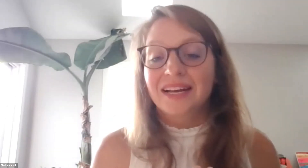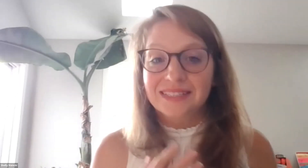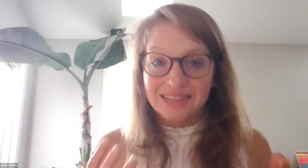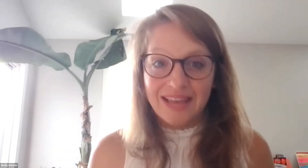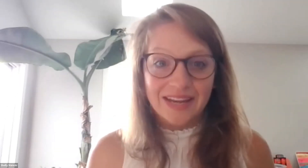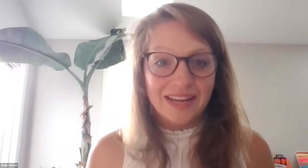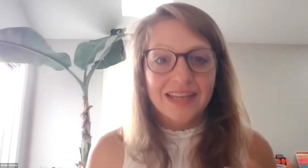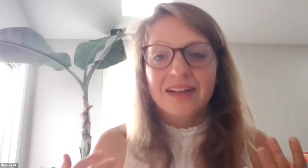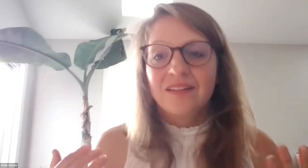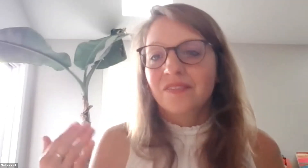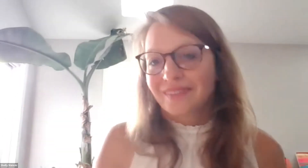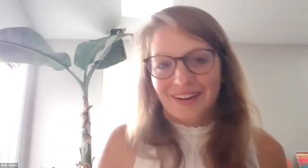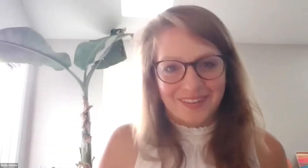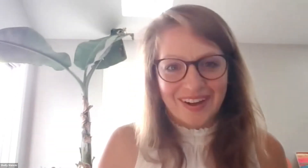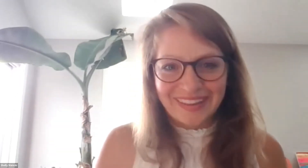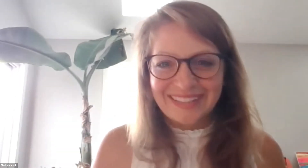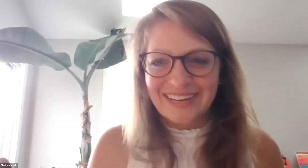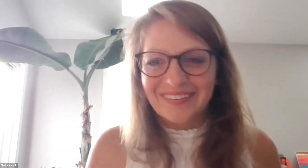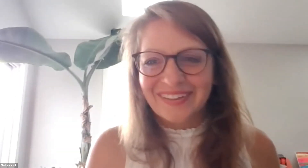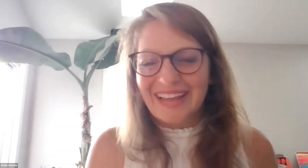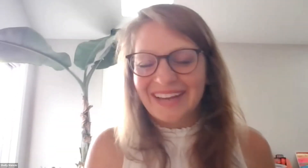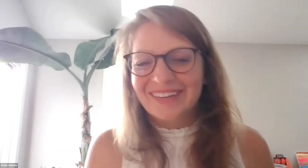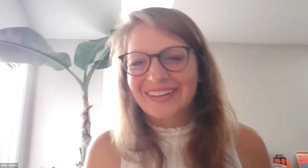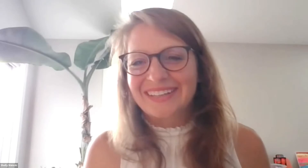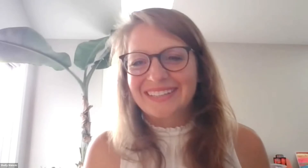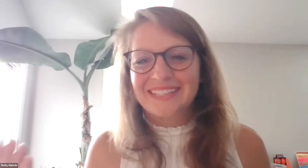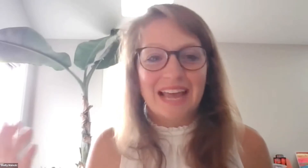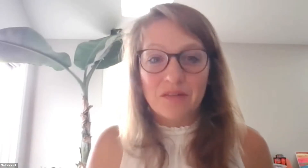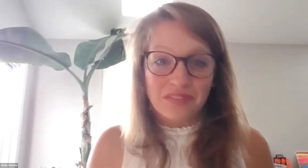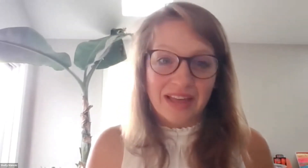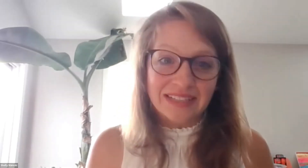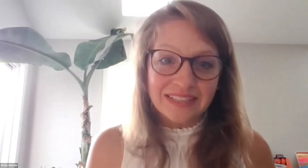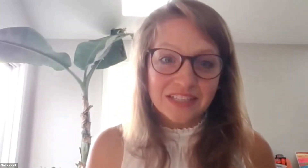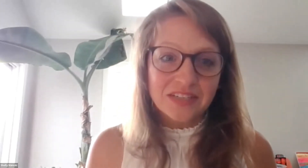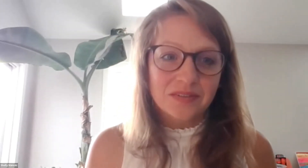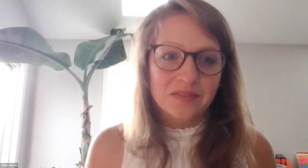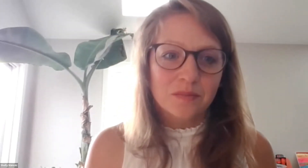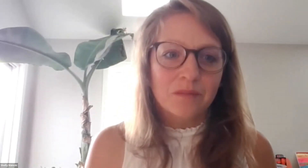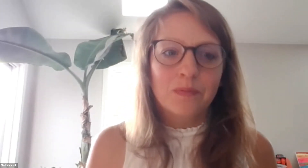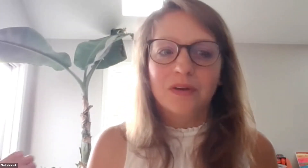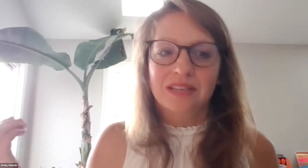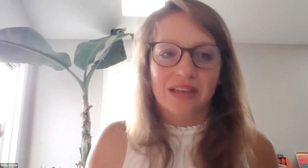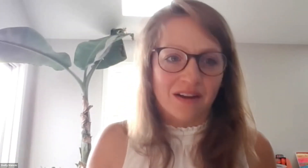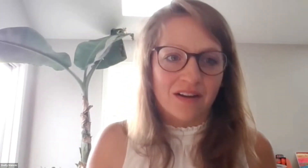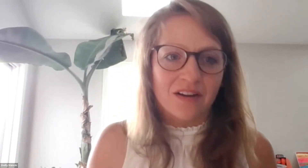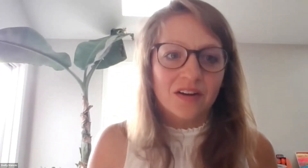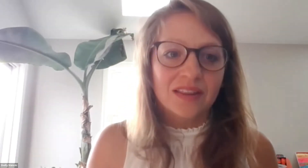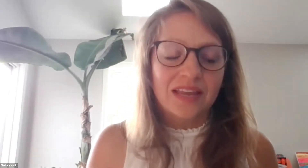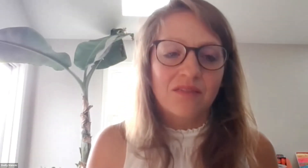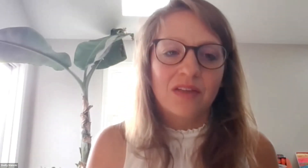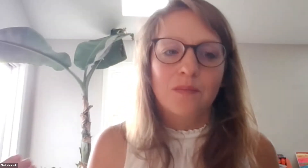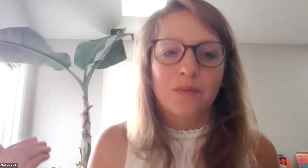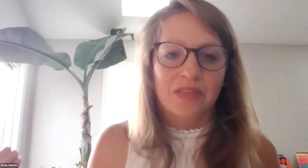That said, our colleagues at World Ed for instance, have flagged issues with books that are currently available